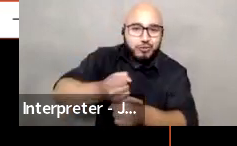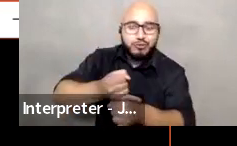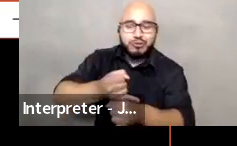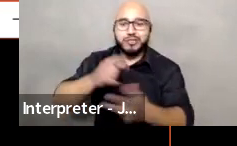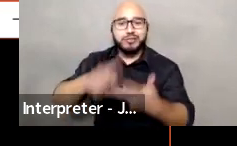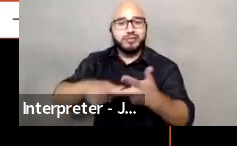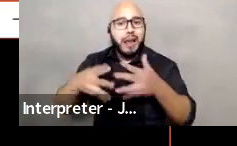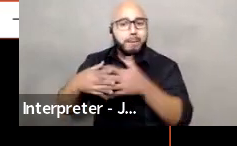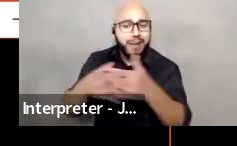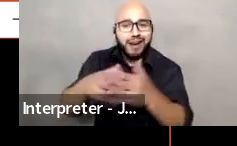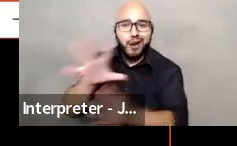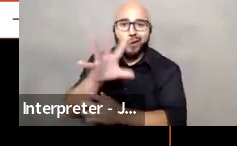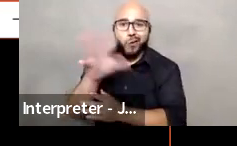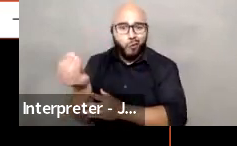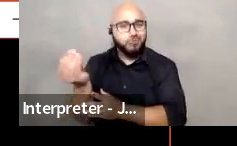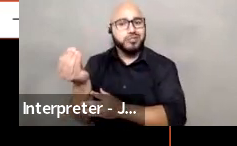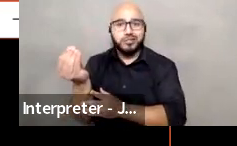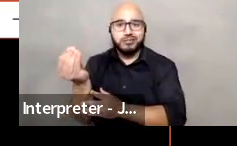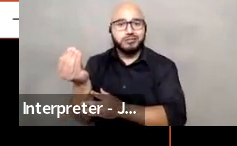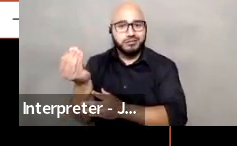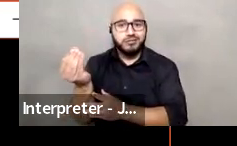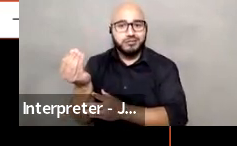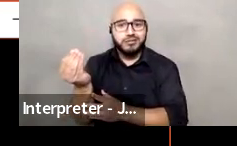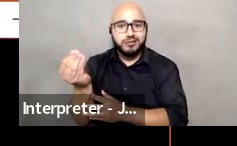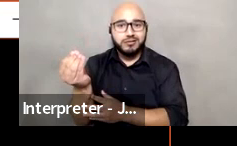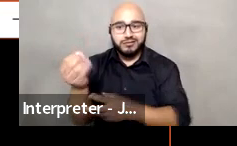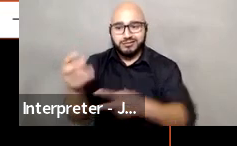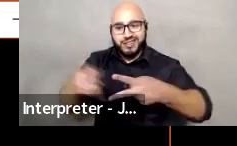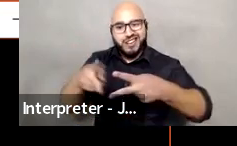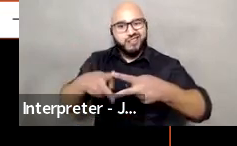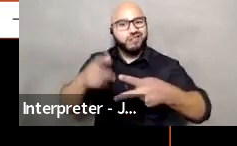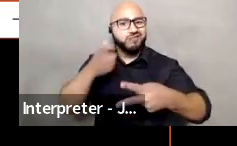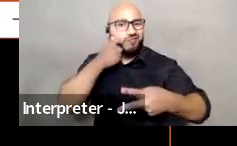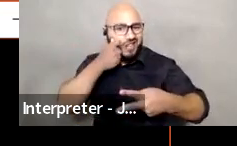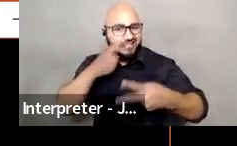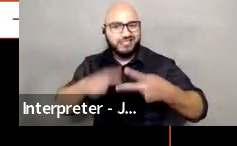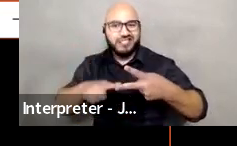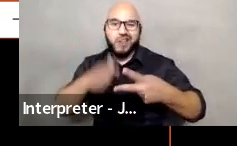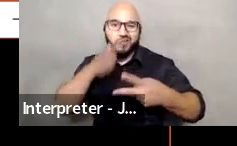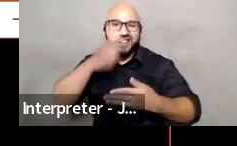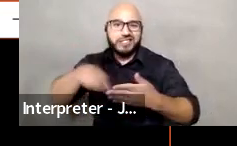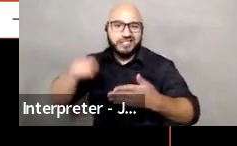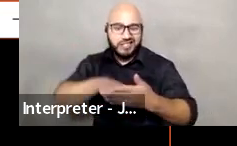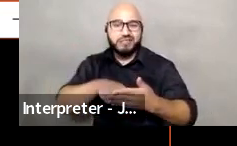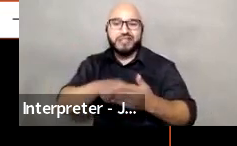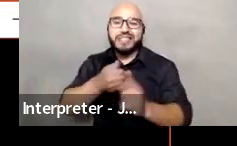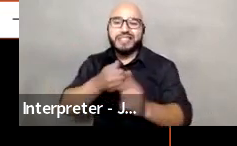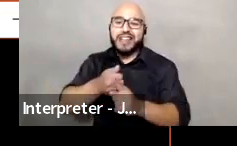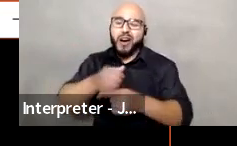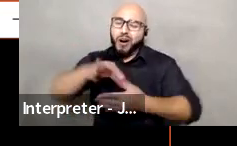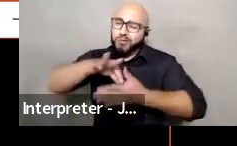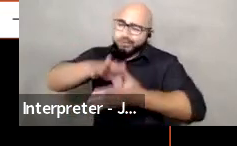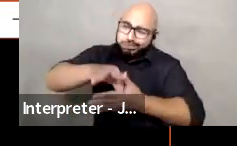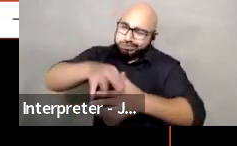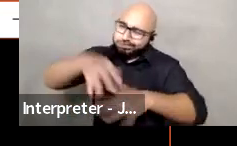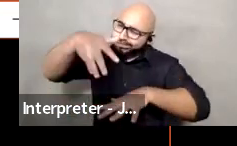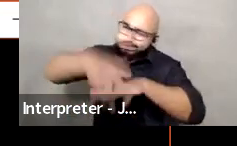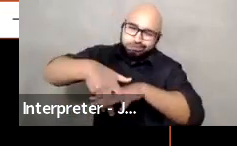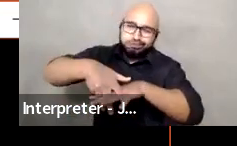Culture that race and racism. Is. Is, is that core? one of the core.